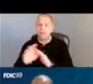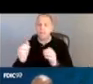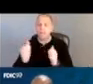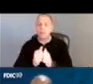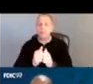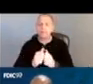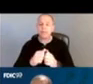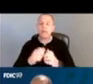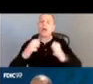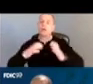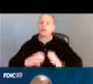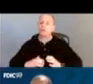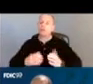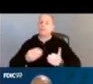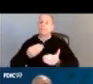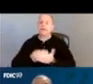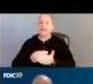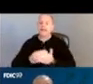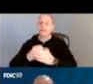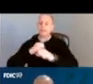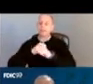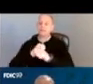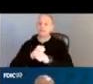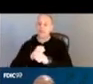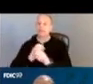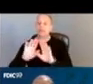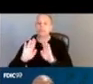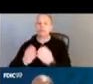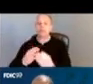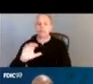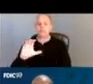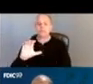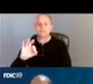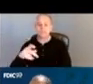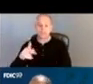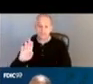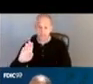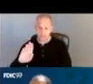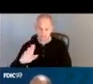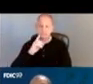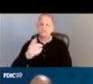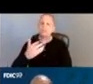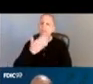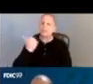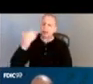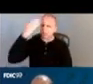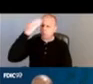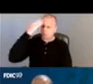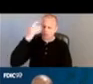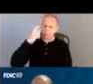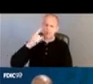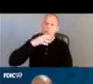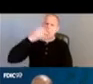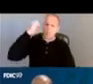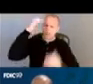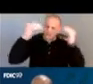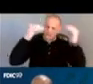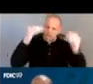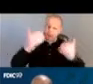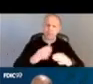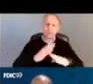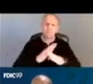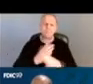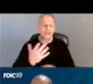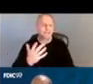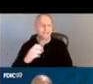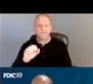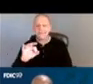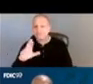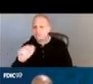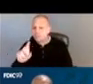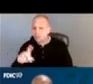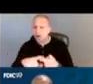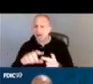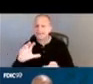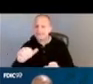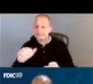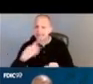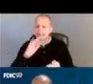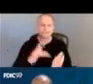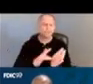protection bureau. It raises awareness on how to prevent fraud and scams. The module